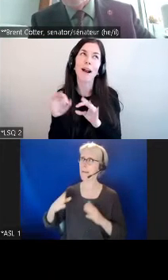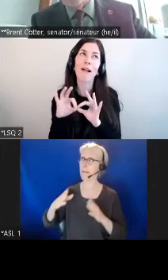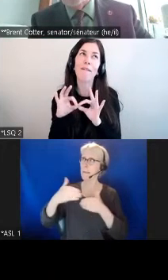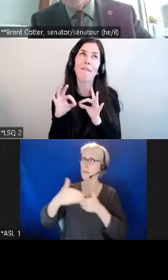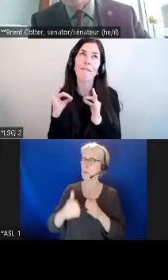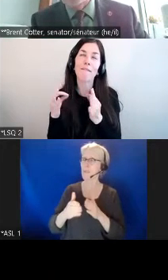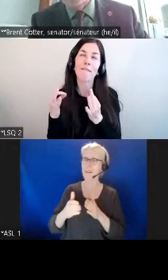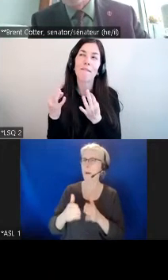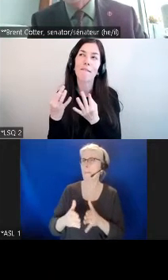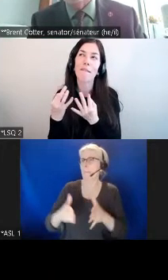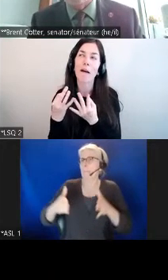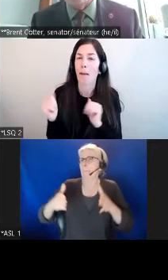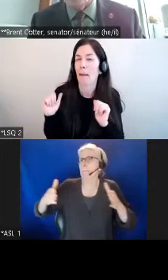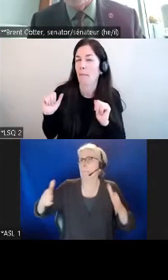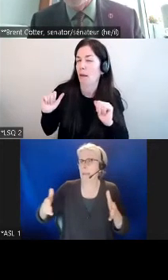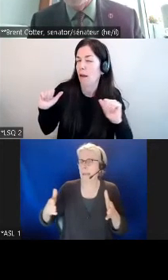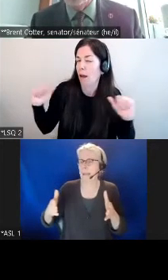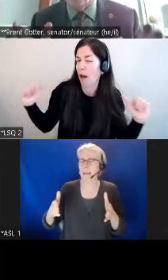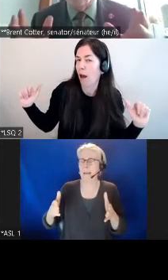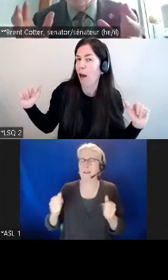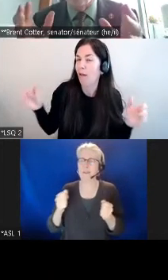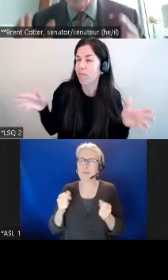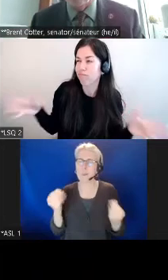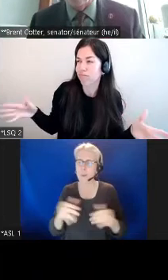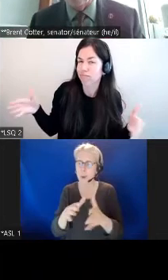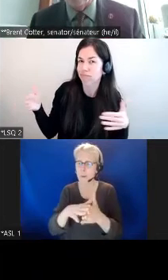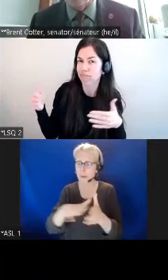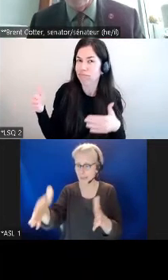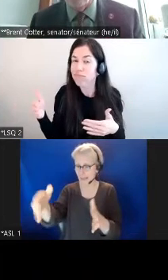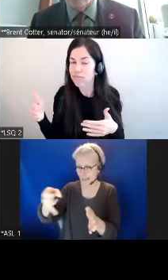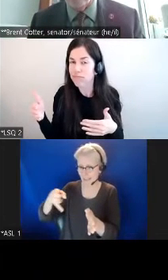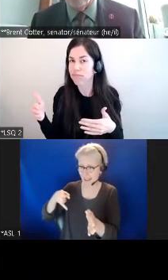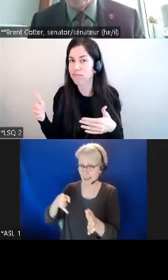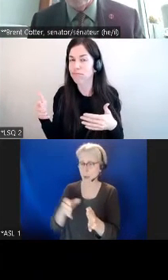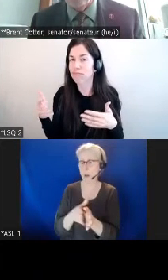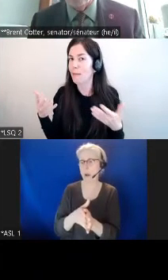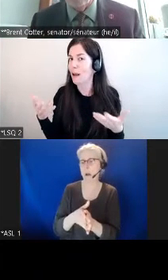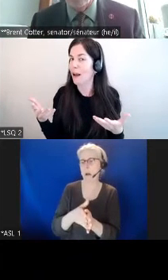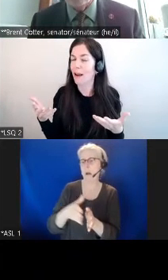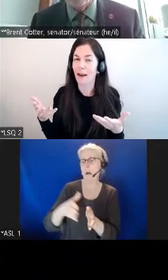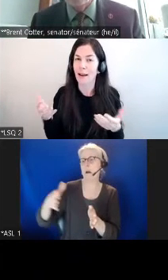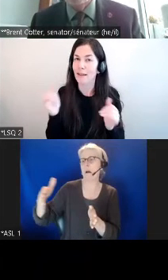LIKE IT TO EXTEND BEYOND THE PROPERTY LINE OF THE HOUSE THAT WE BOUGHT OR THE PROPERTY WE BOUGHT.